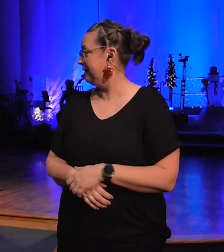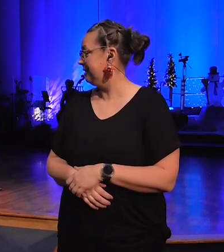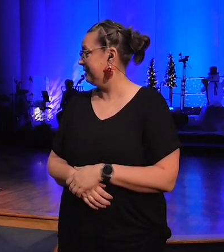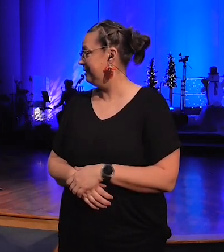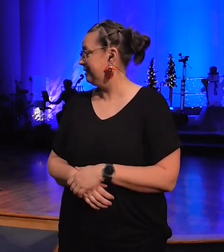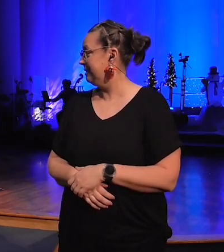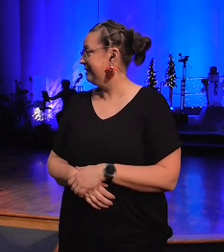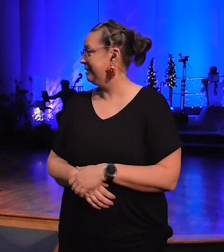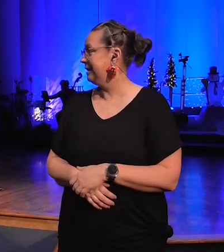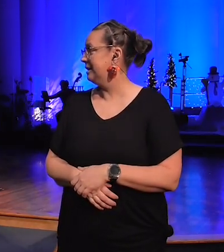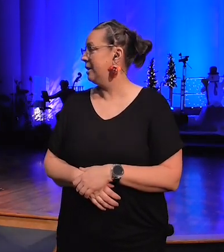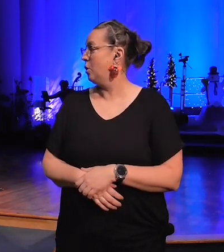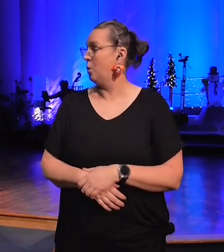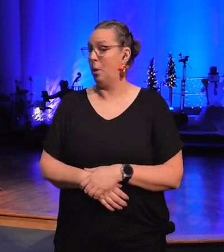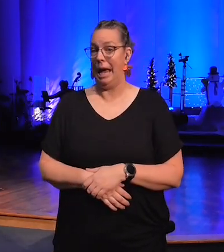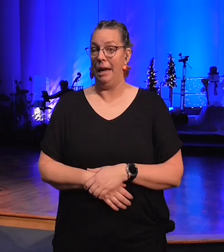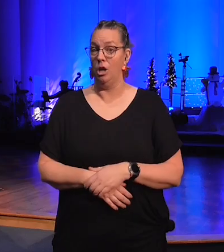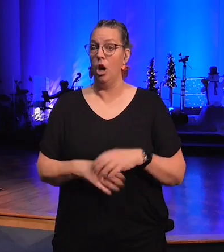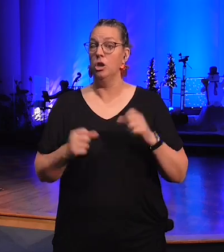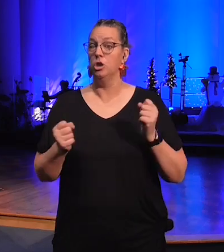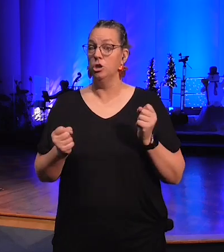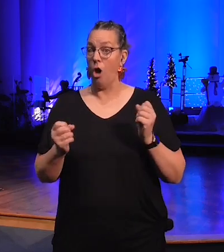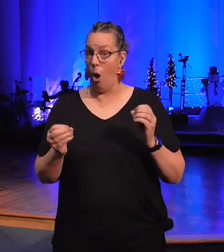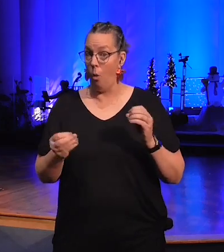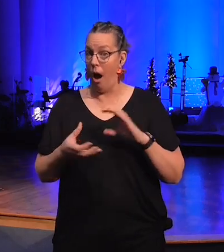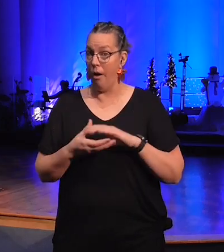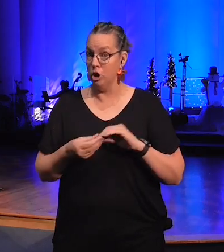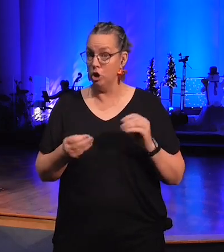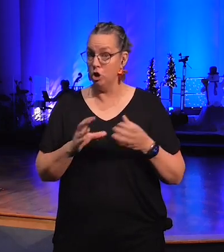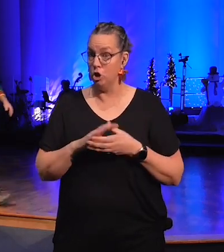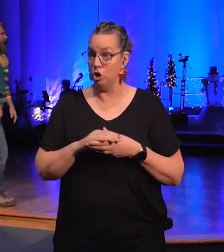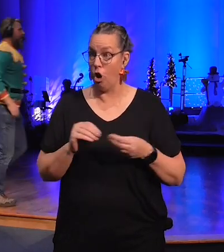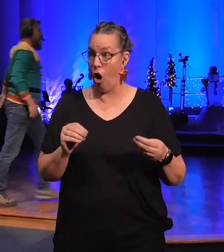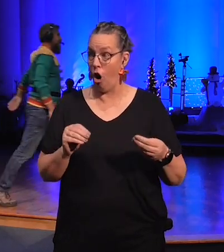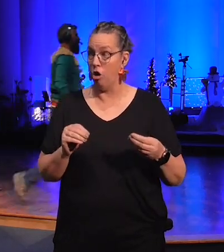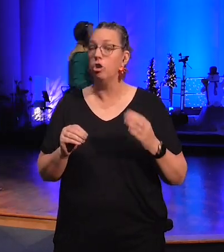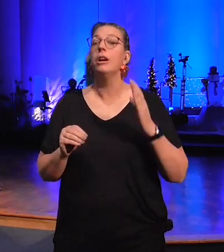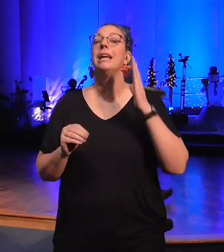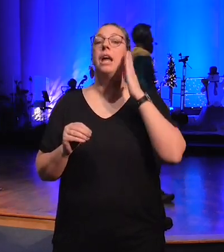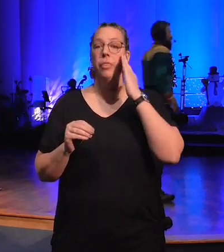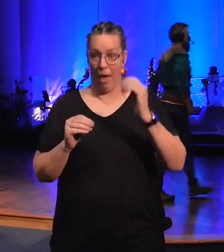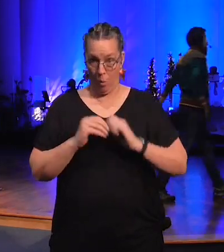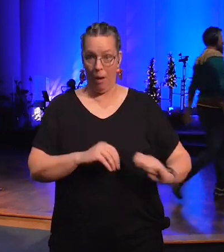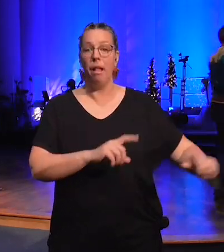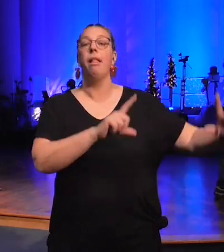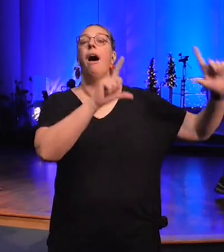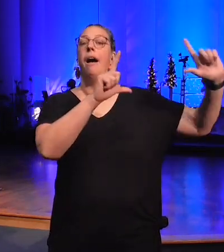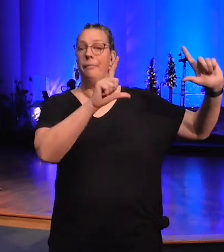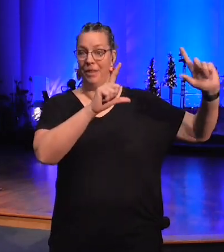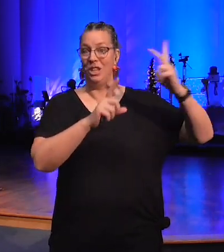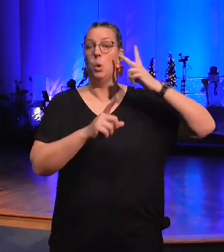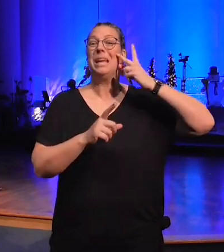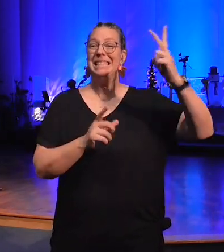Perfect all right the other thing about our story is